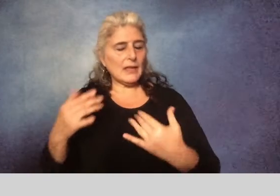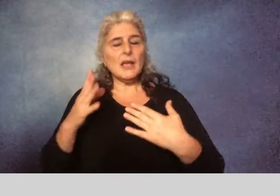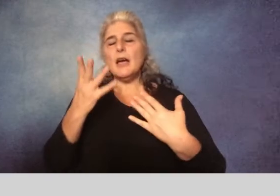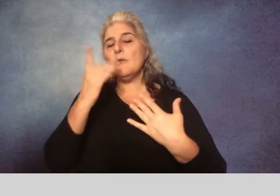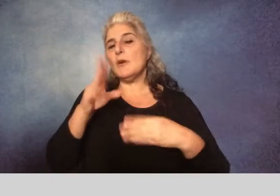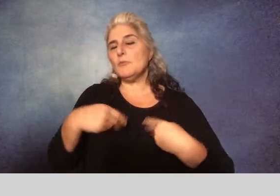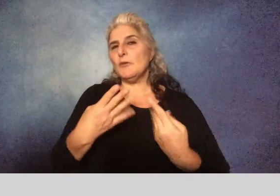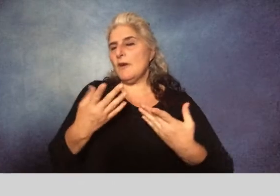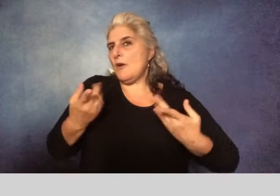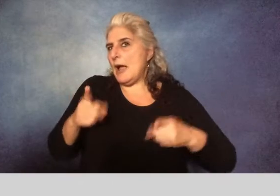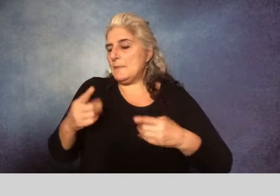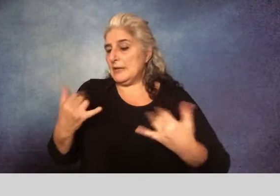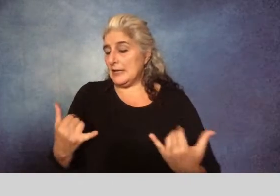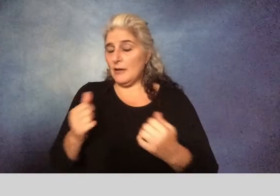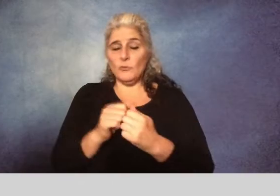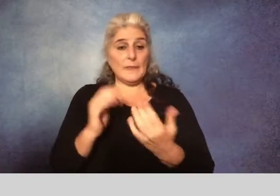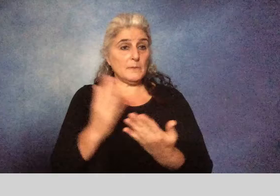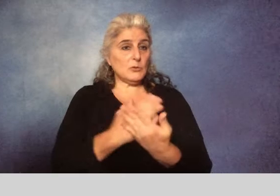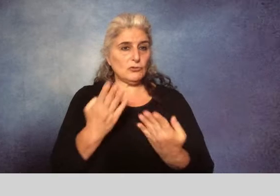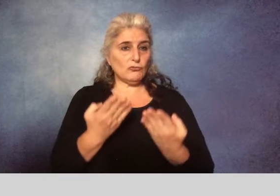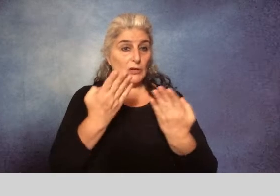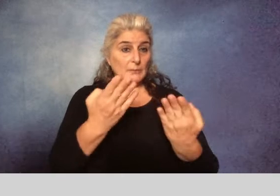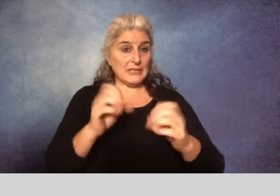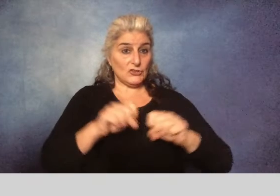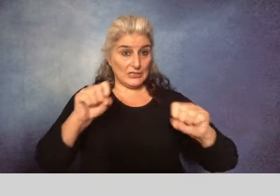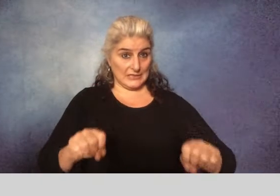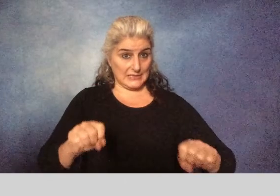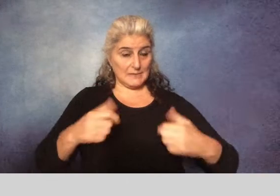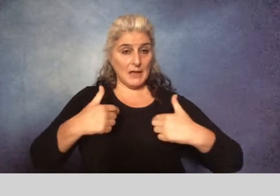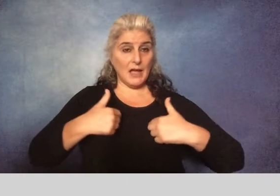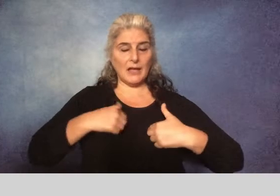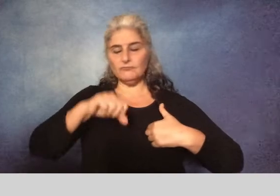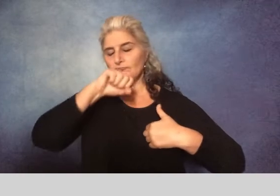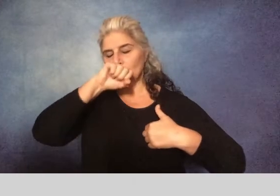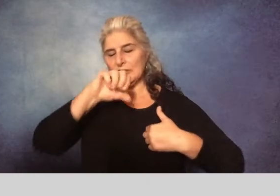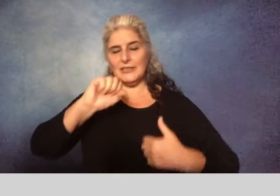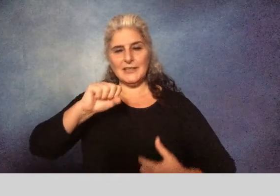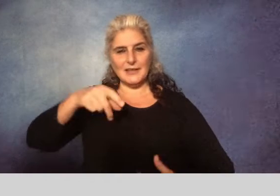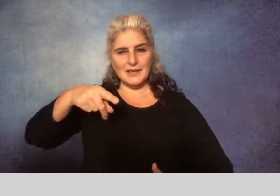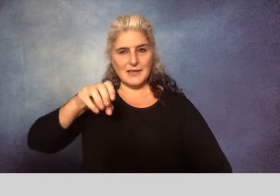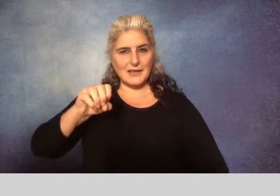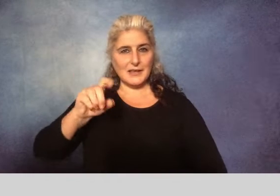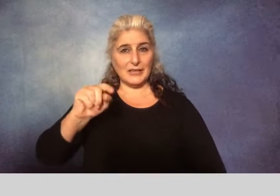of the current music recommendation systems. I'm an avid Spotify user, and I recognize how much of the platform